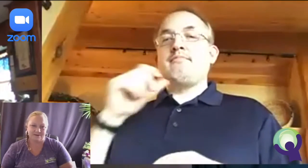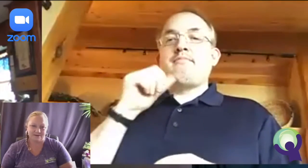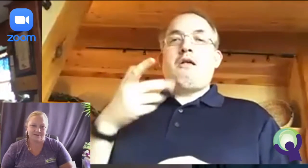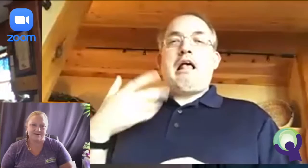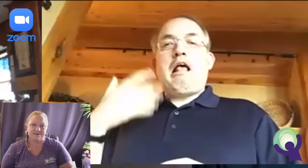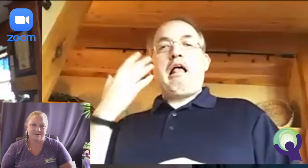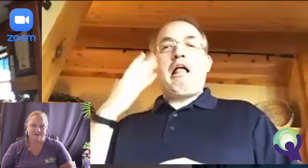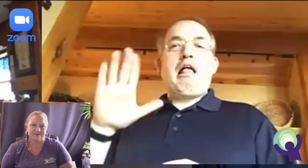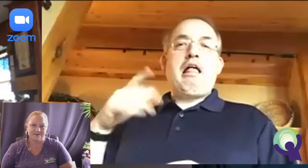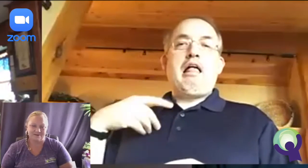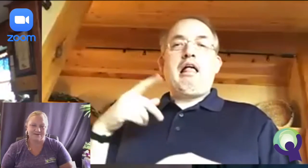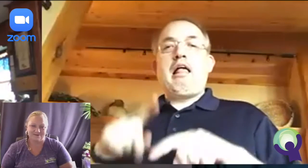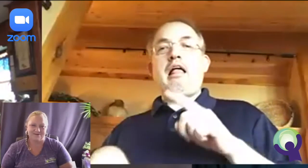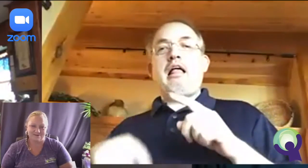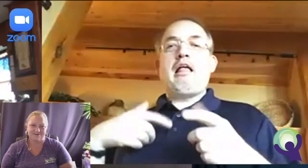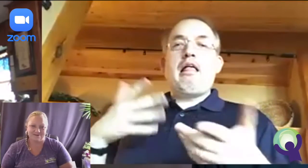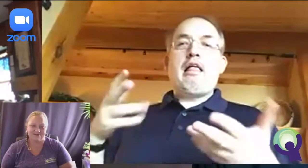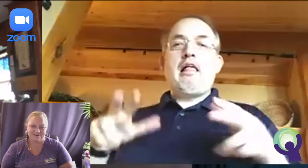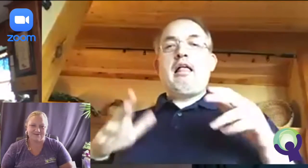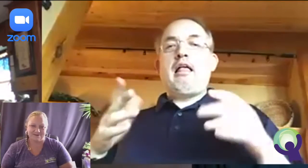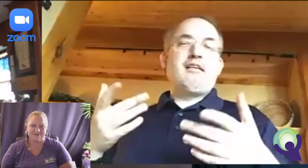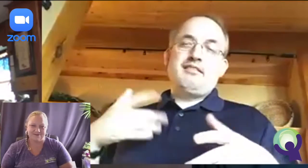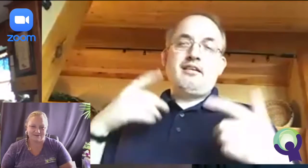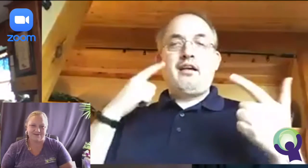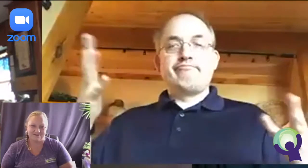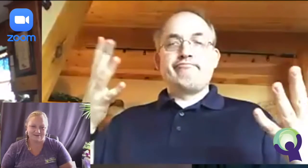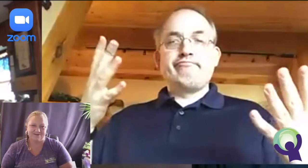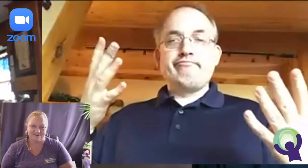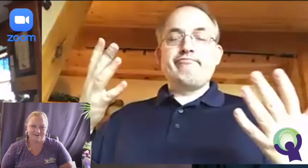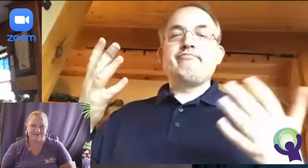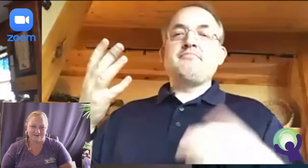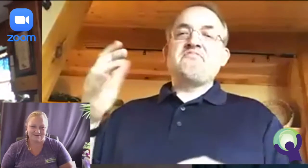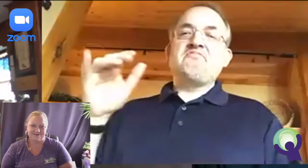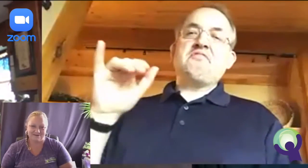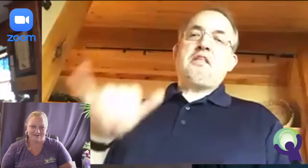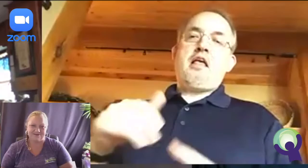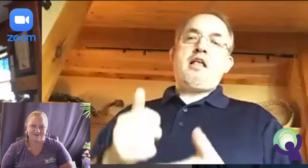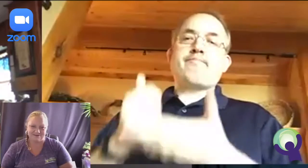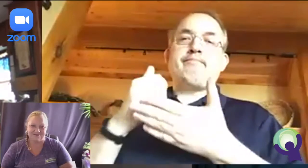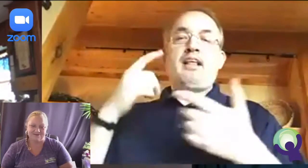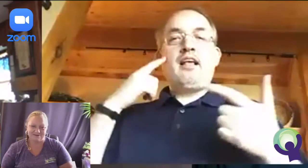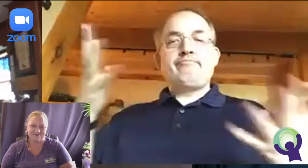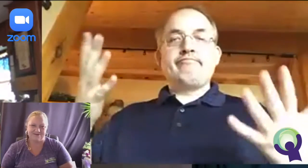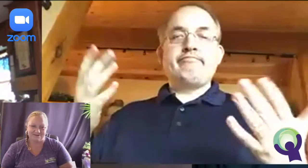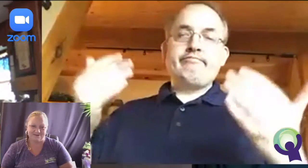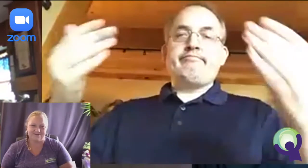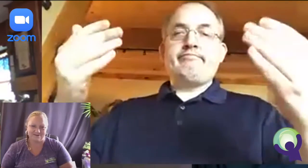can happen so I did and you know, I didn't doubt myself at all. I just ...I'll give this a try